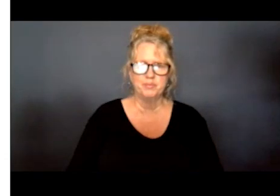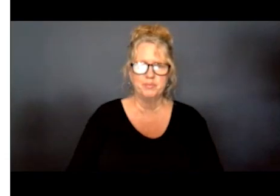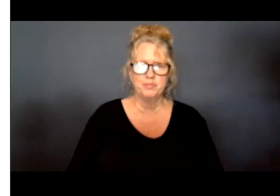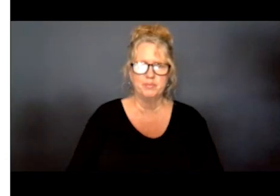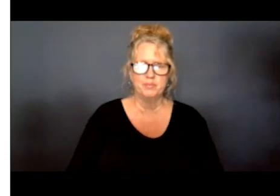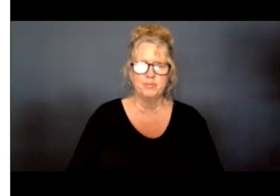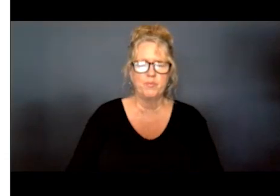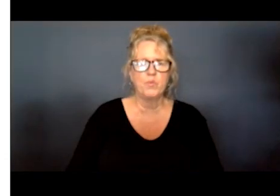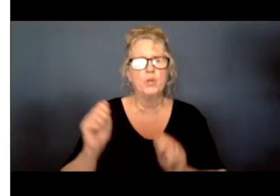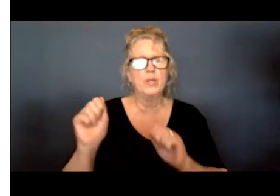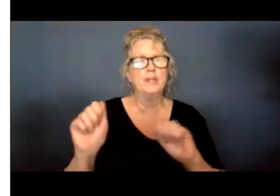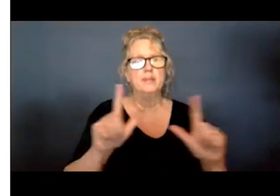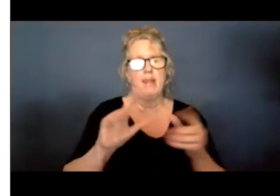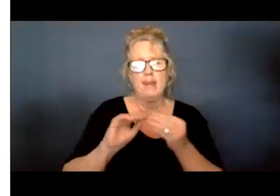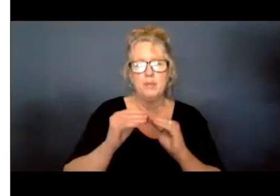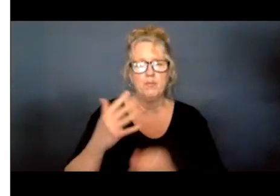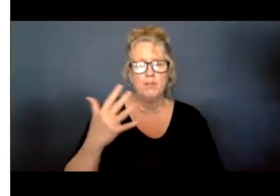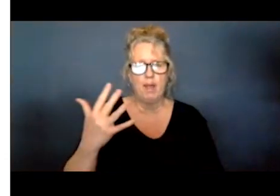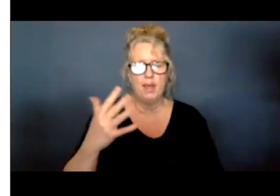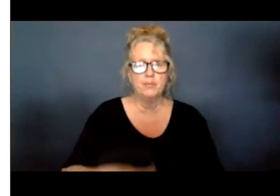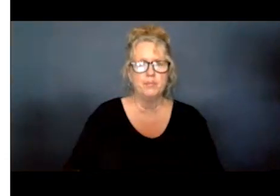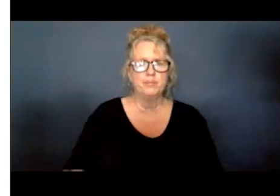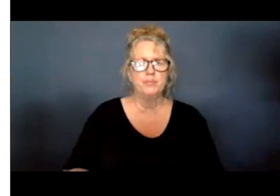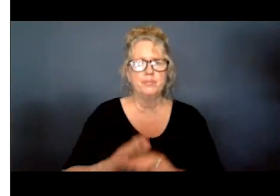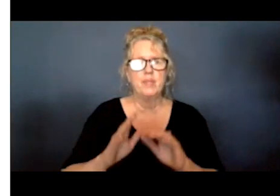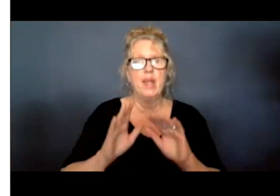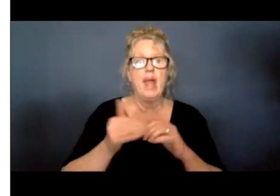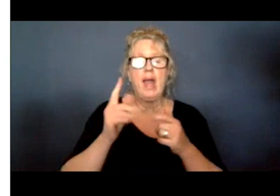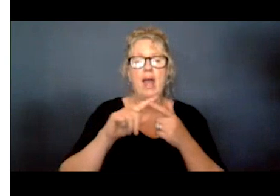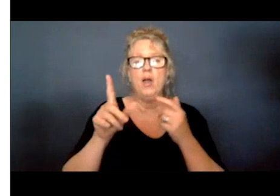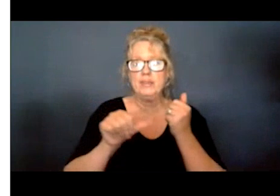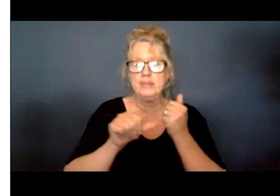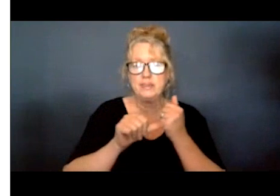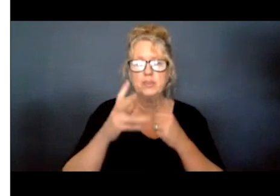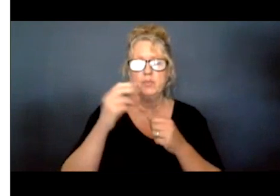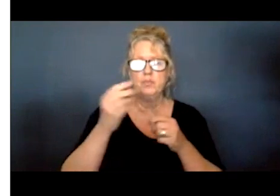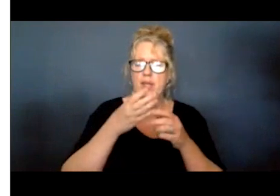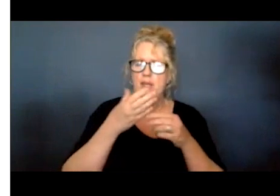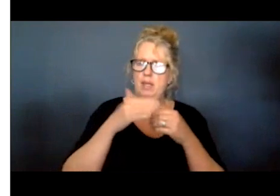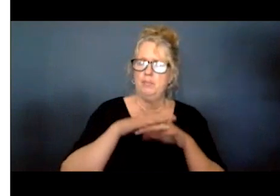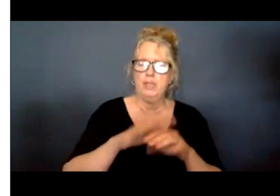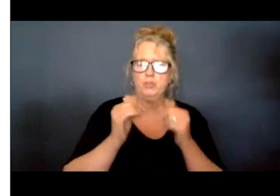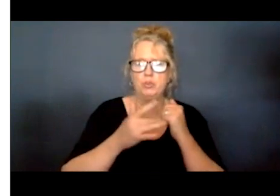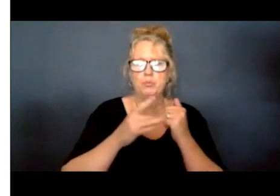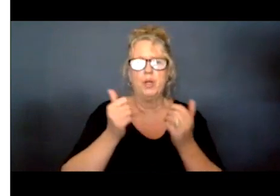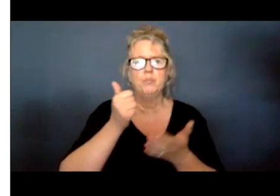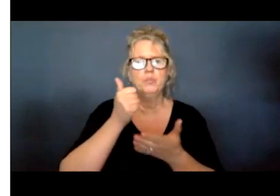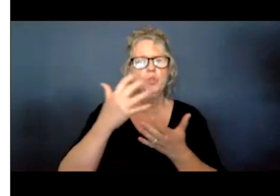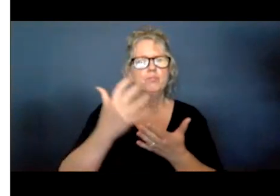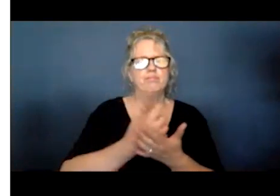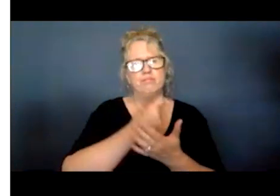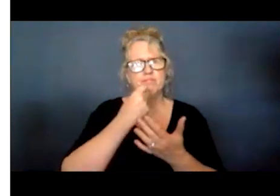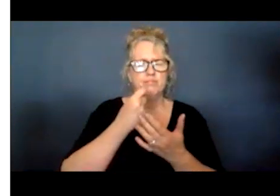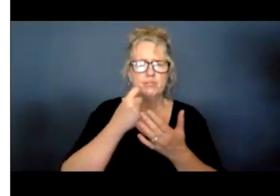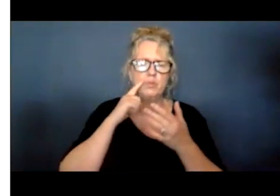Slide 5, How Assistive and Mainstream Technologies Level the Playing Field.